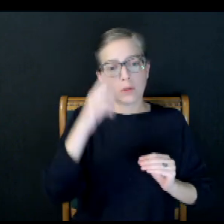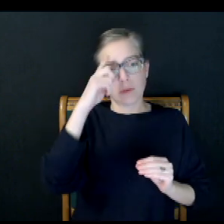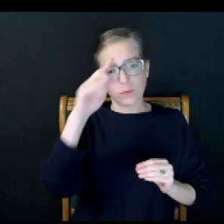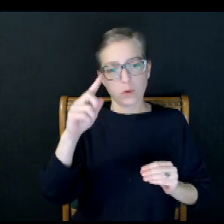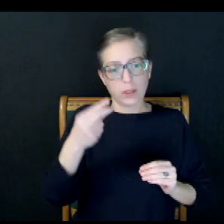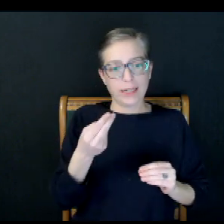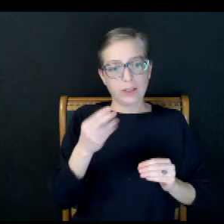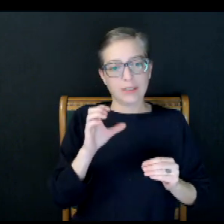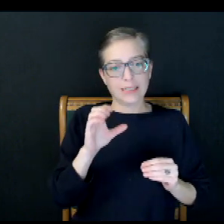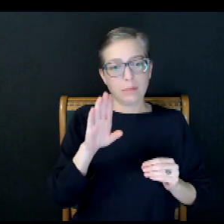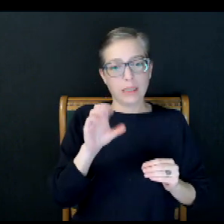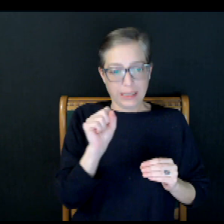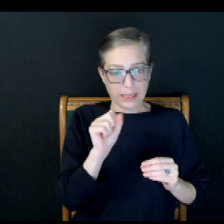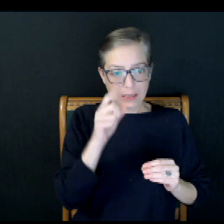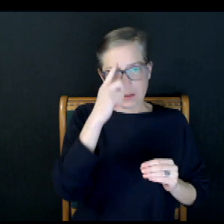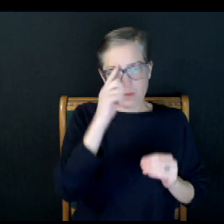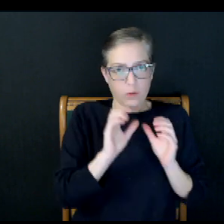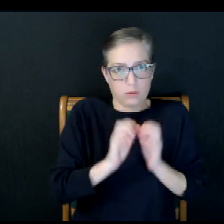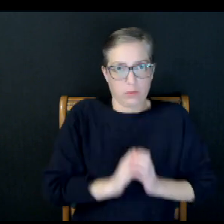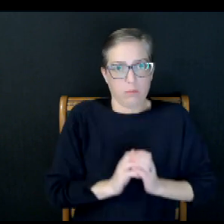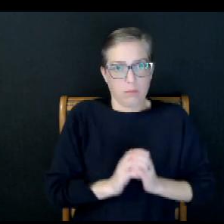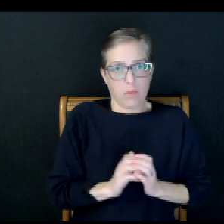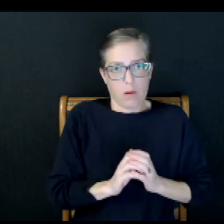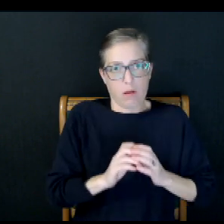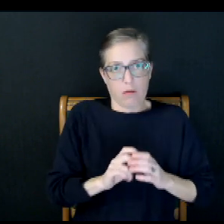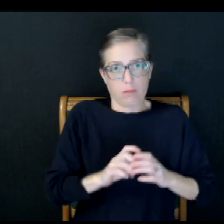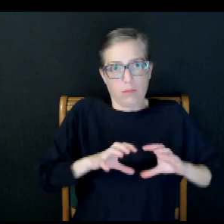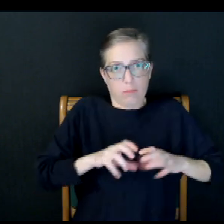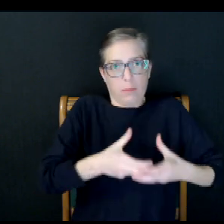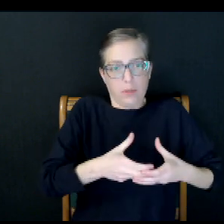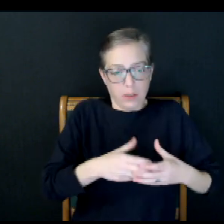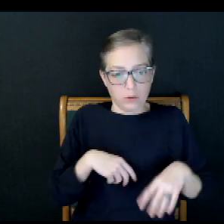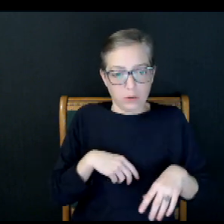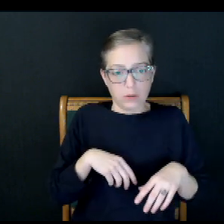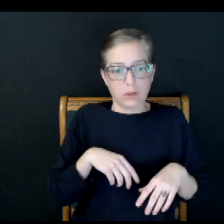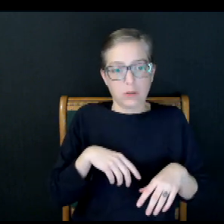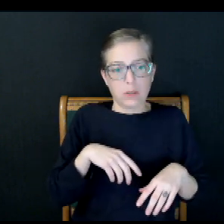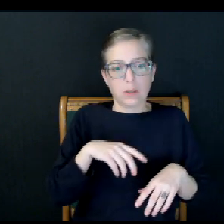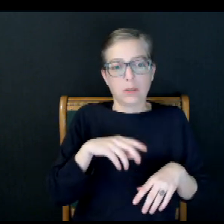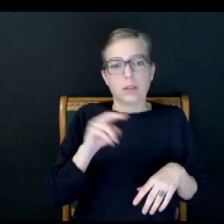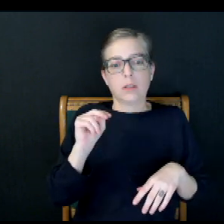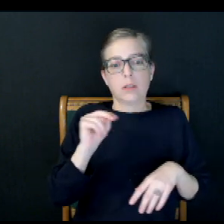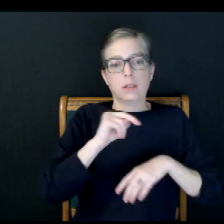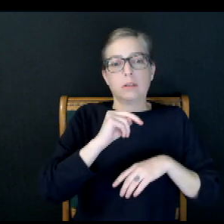which are our American Indian, Alaska, Native, black, Asian, native, white,